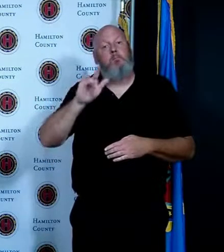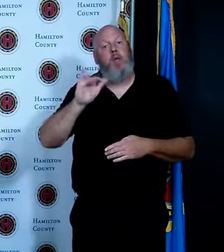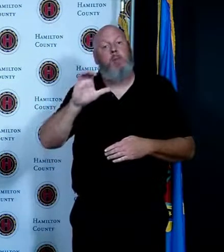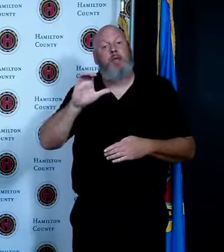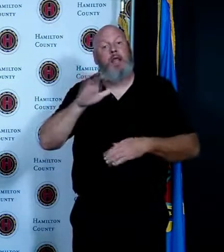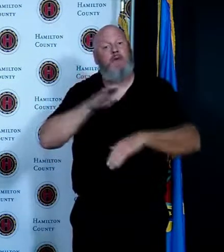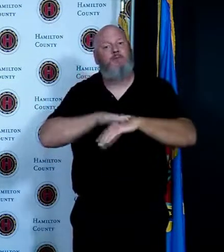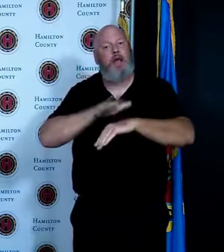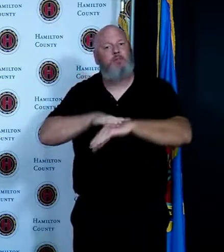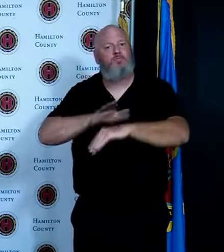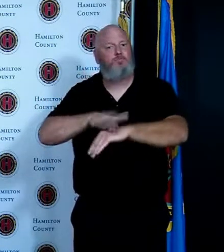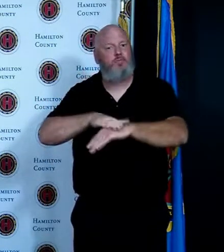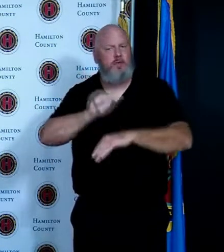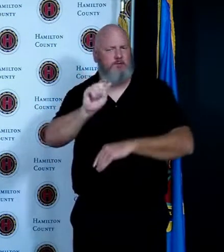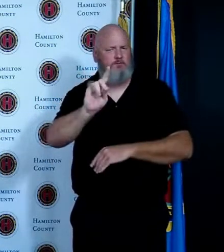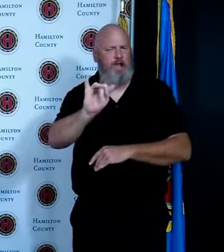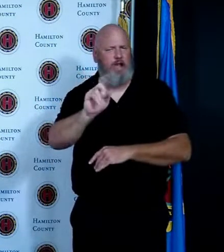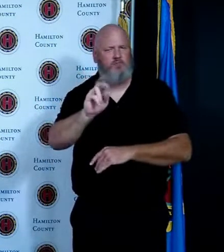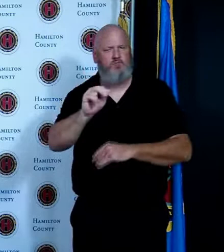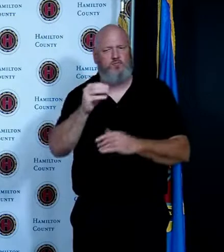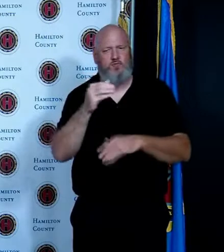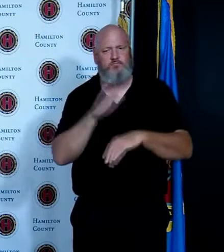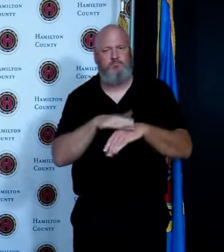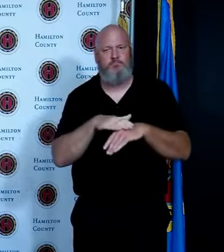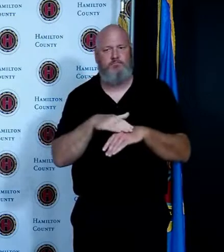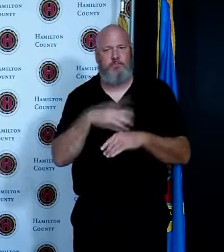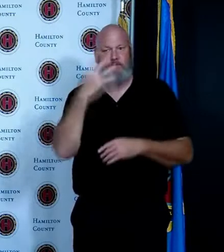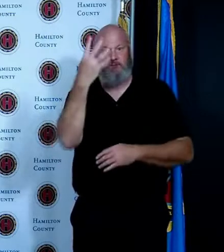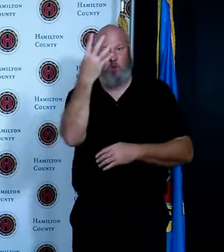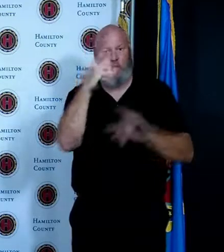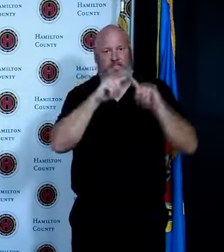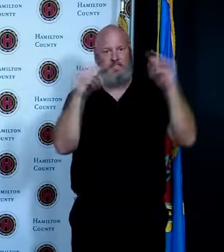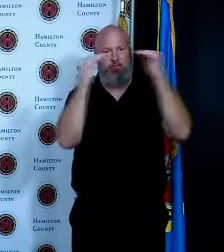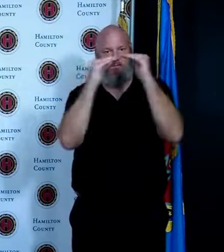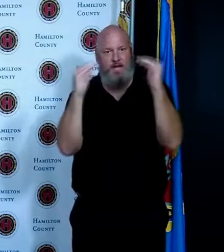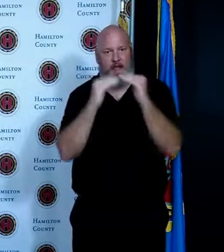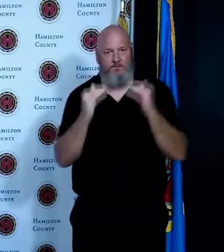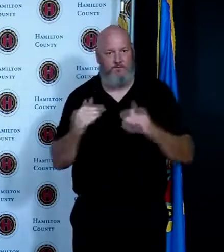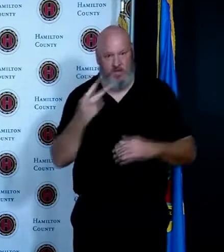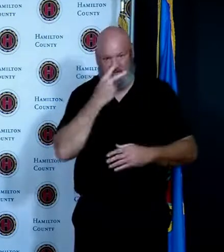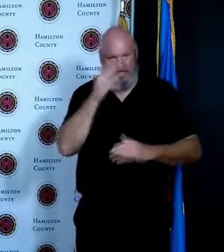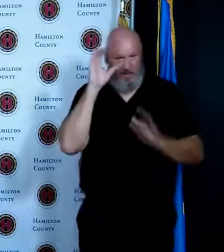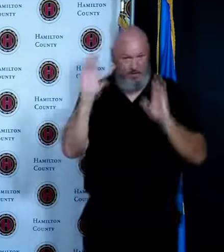showing the increase in risk within our communities here in Hamilton County we